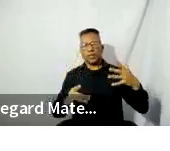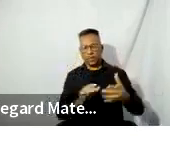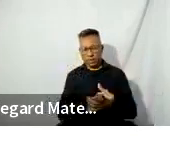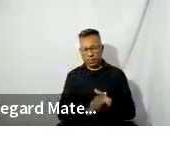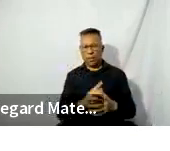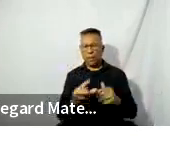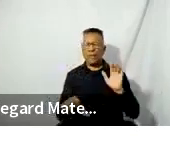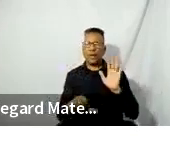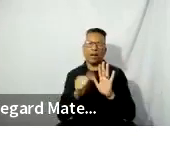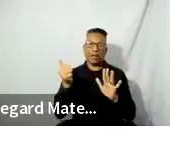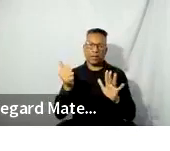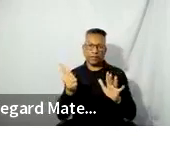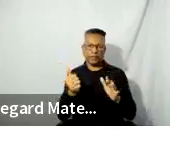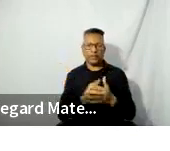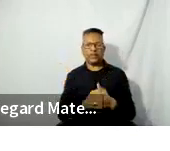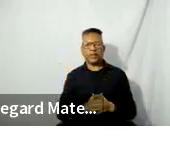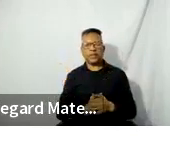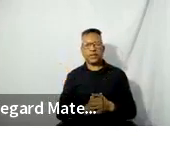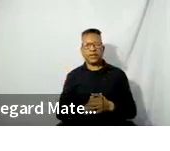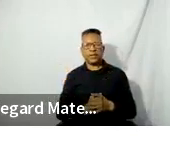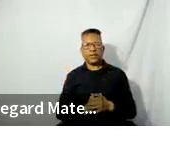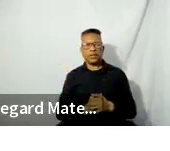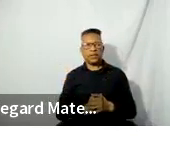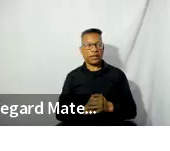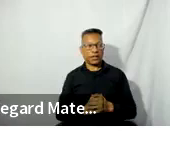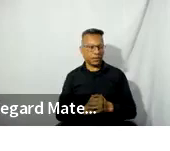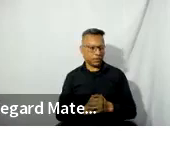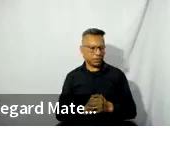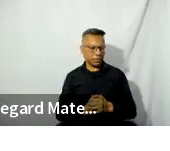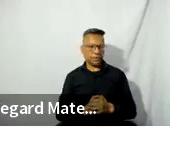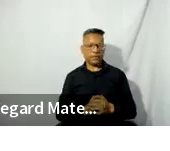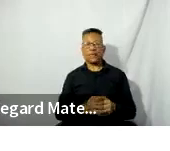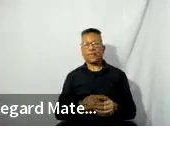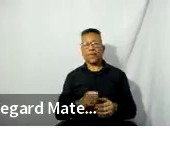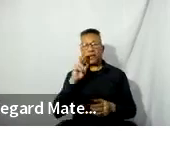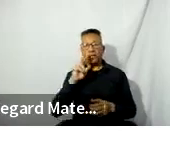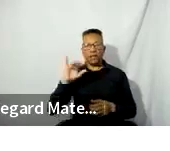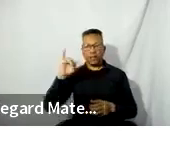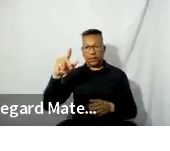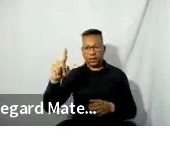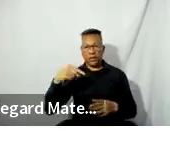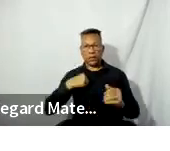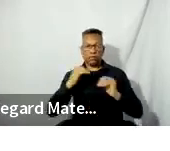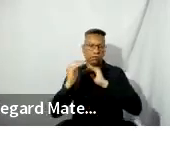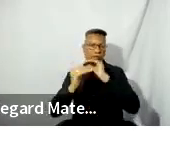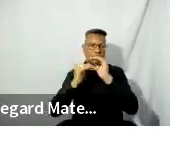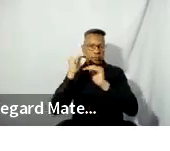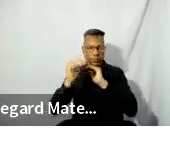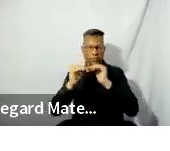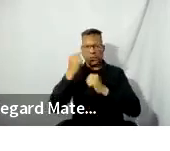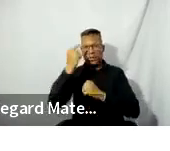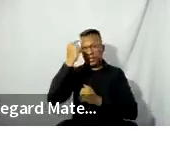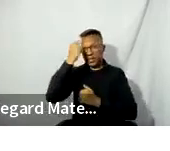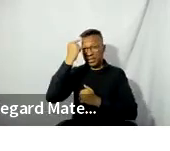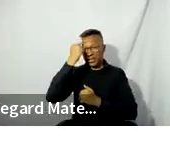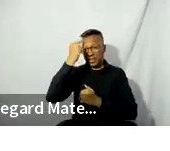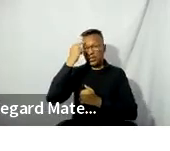so first of all the guts is l the guts is developing his new w conception of sign of conception of sign of the sign which will